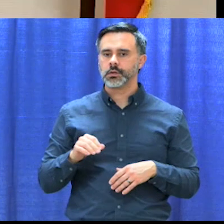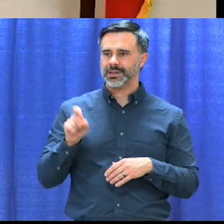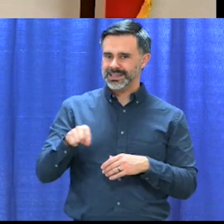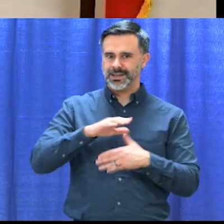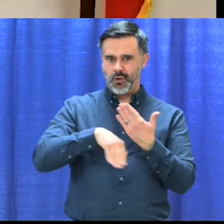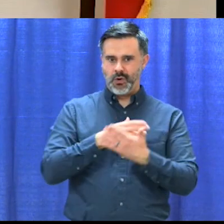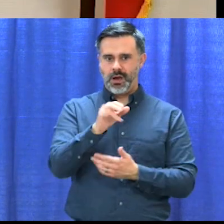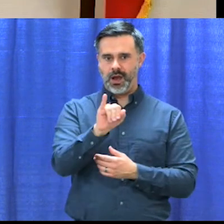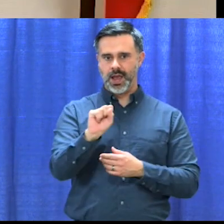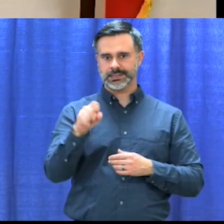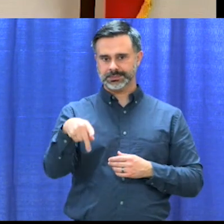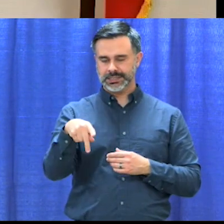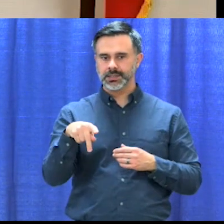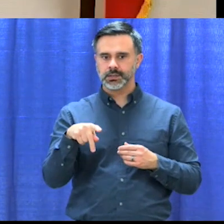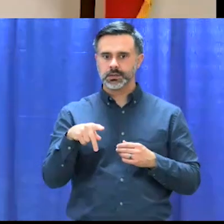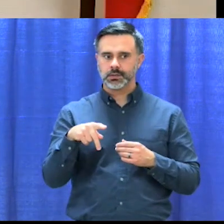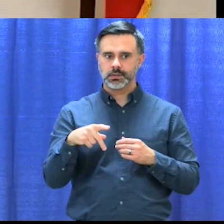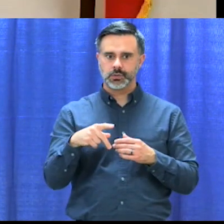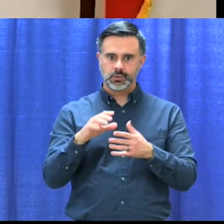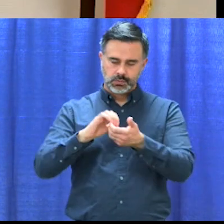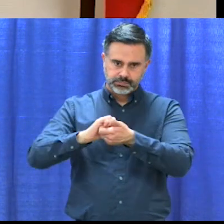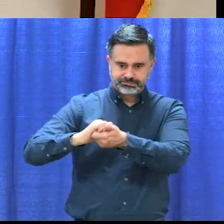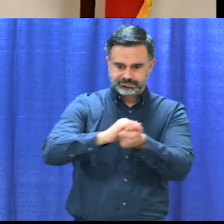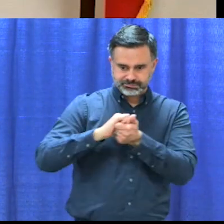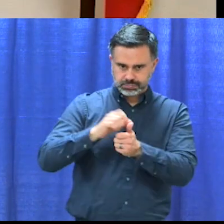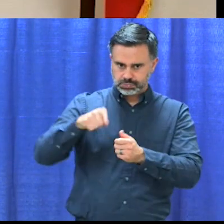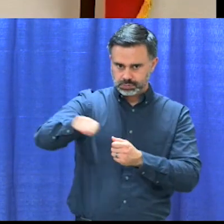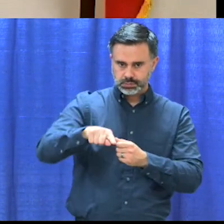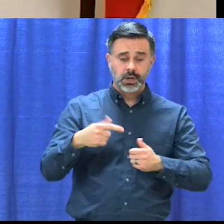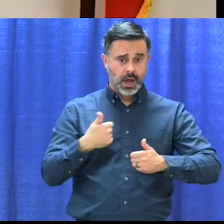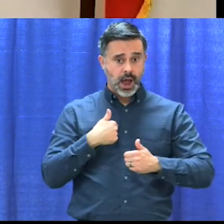And so for those reasons is why I'm asking while I'm calling the question whether or